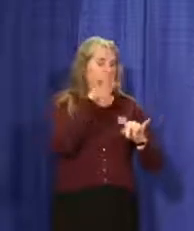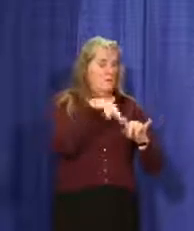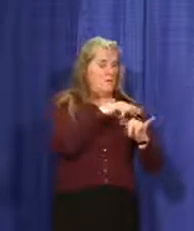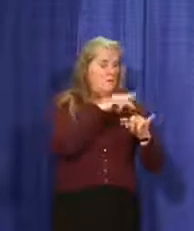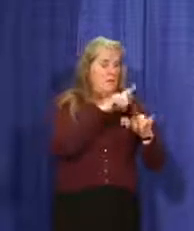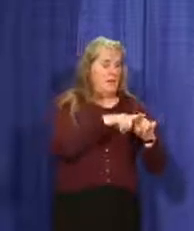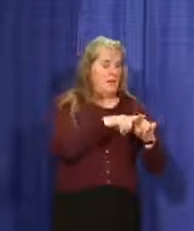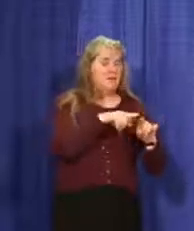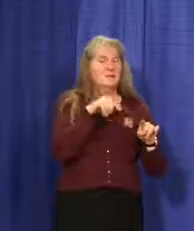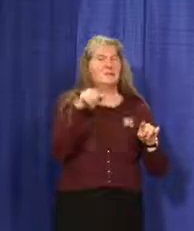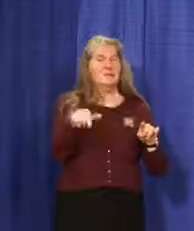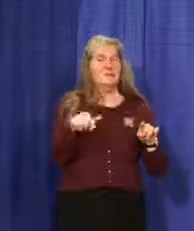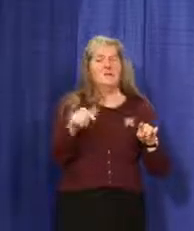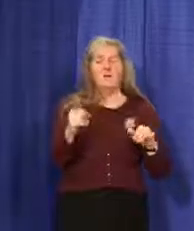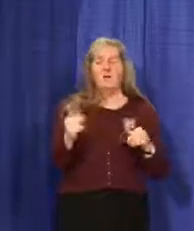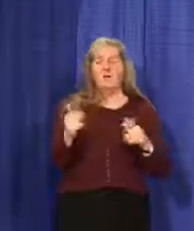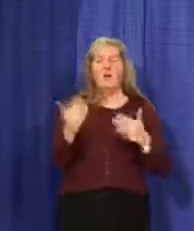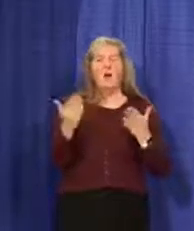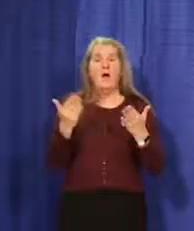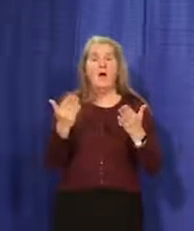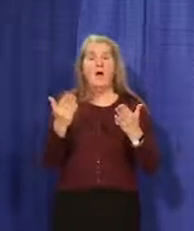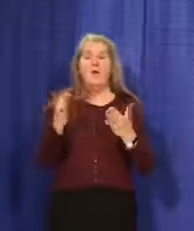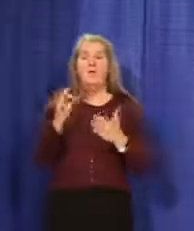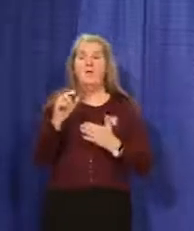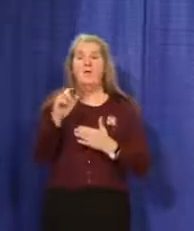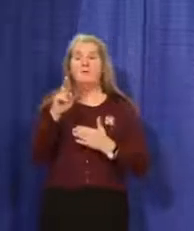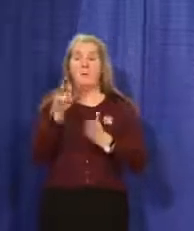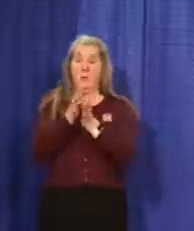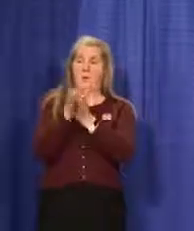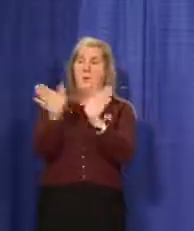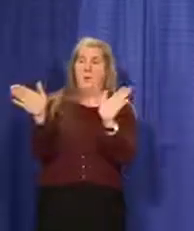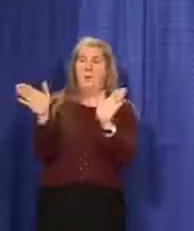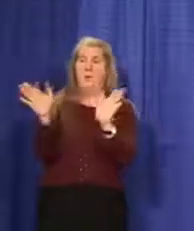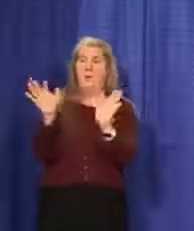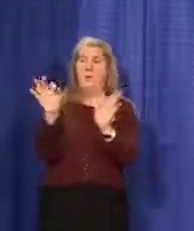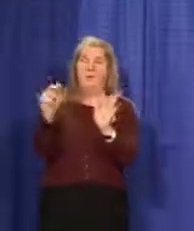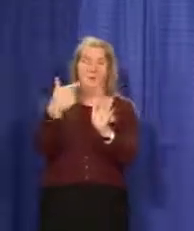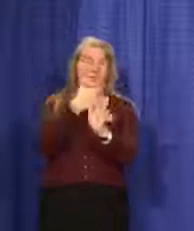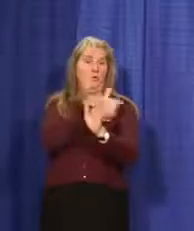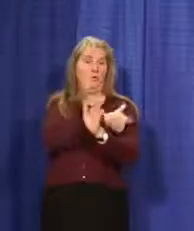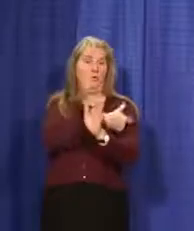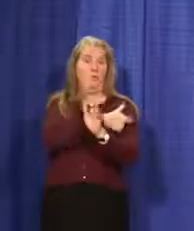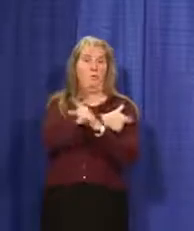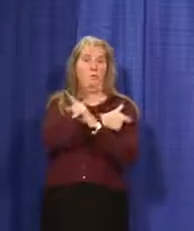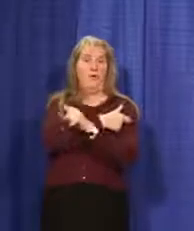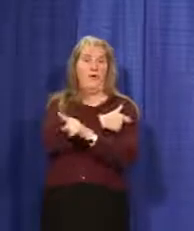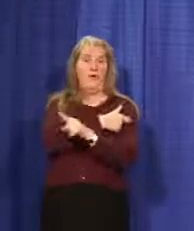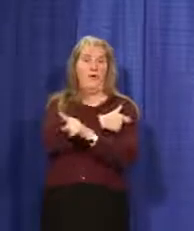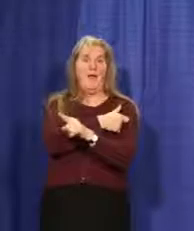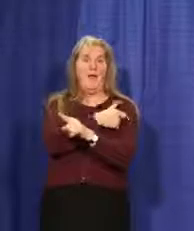We now have Quadra valent product. The product being offered for instance at the flu clinic is